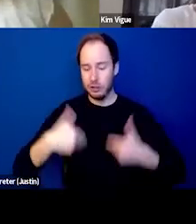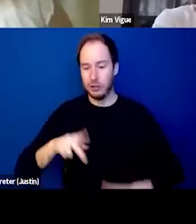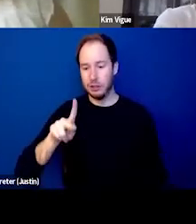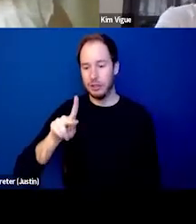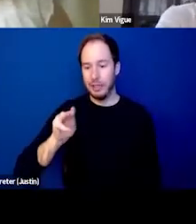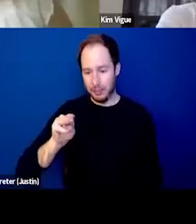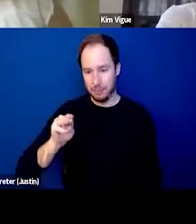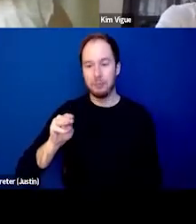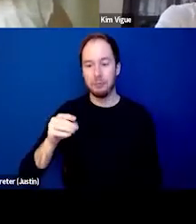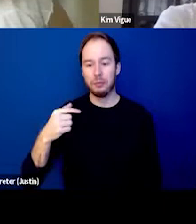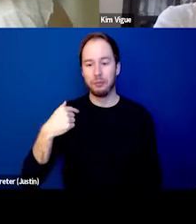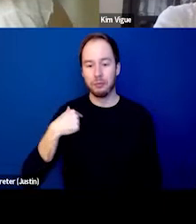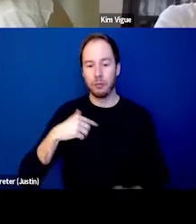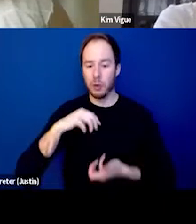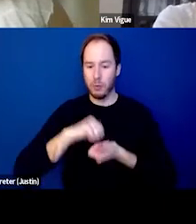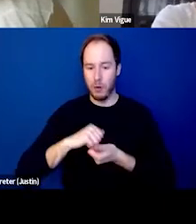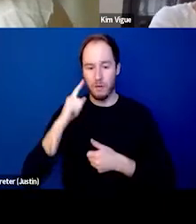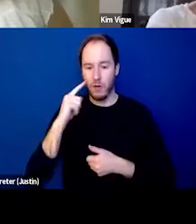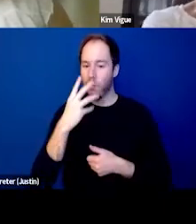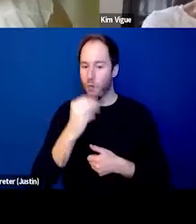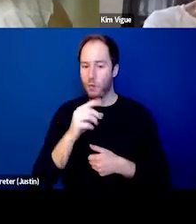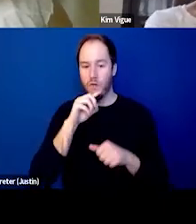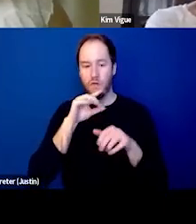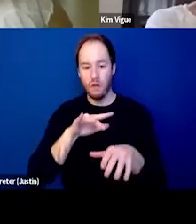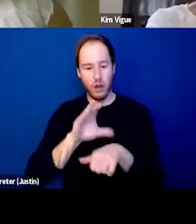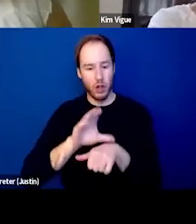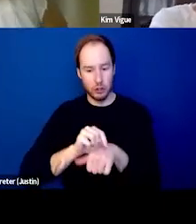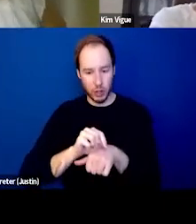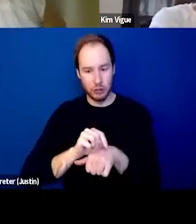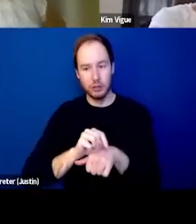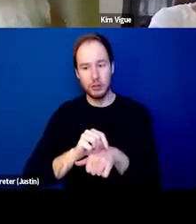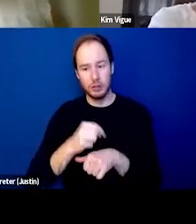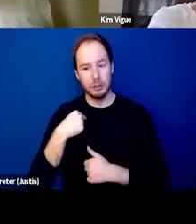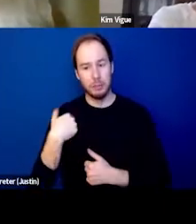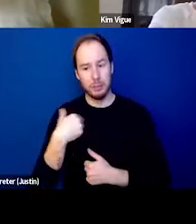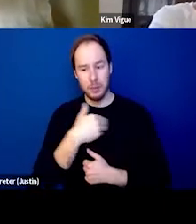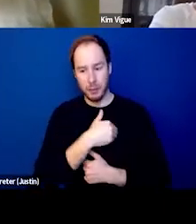I am the Partner at Wolf River Consulting. I'm a member of the Oneida Nation